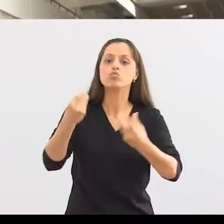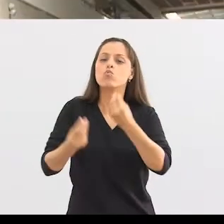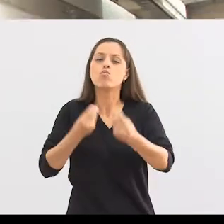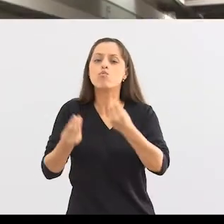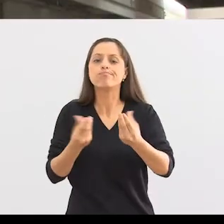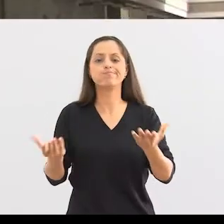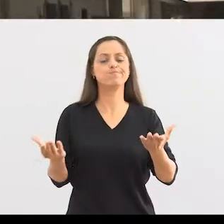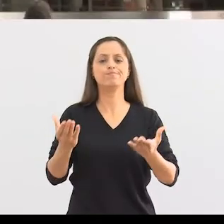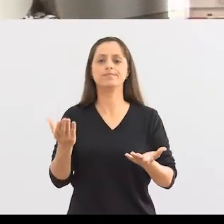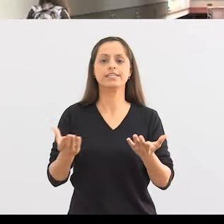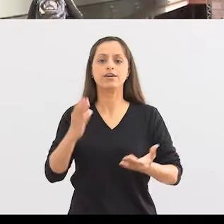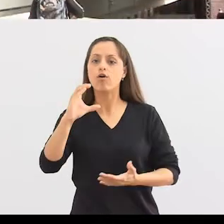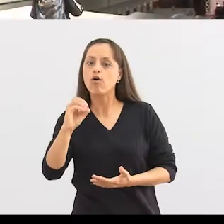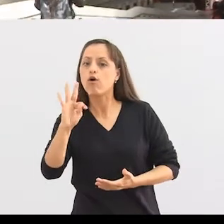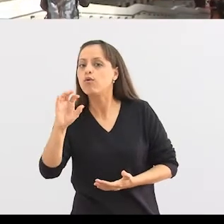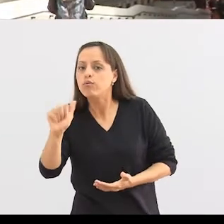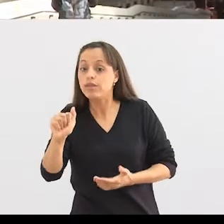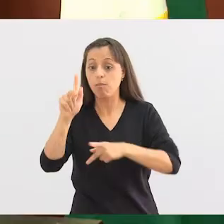In fact, even before the quota implementation